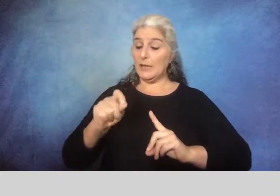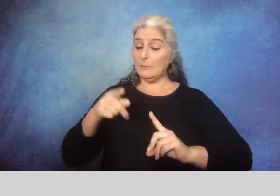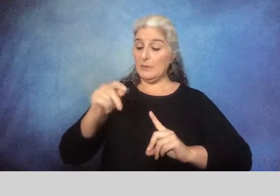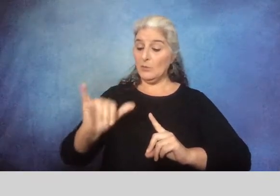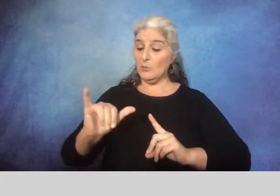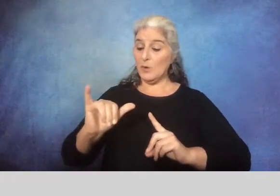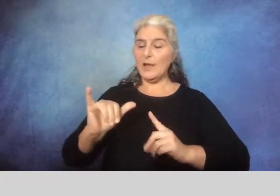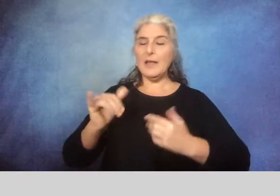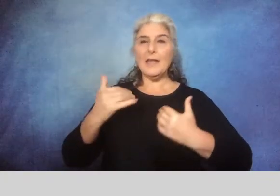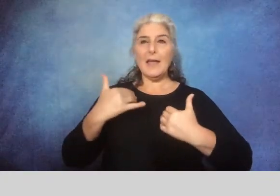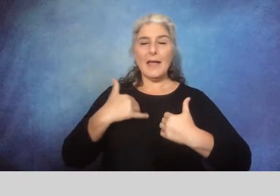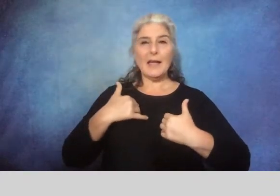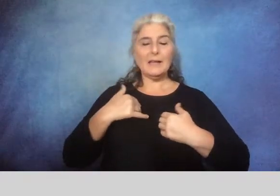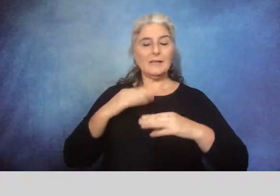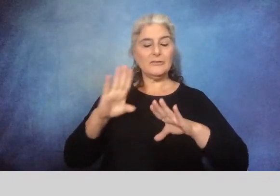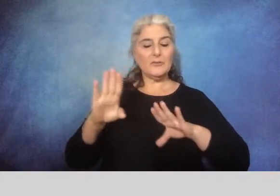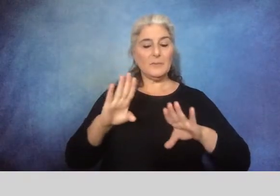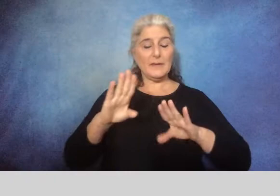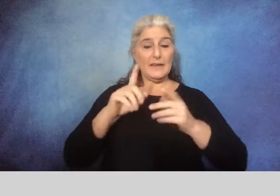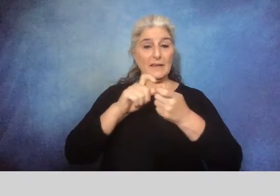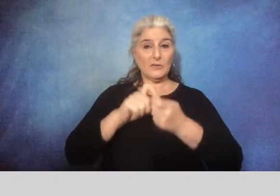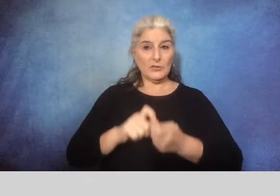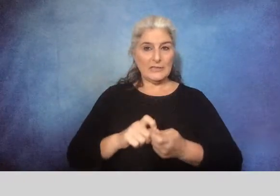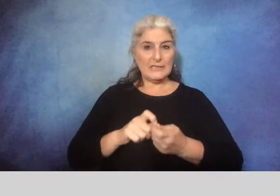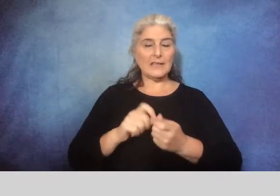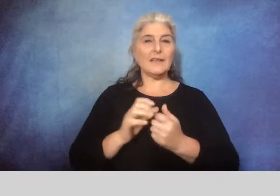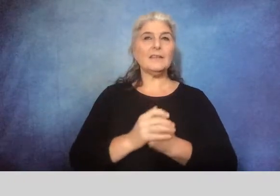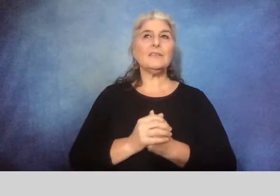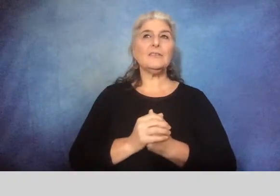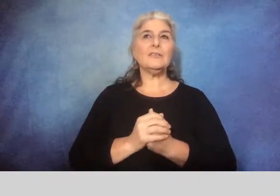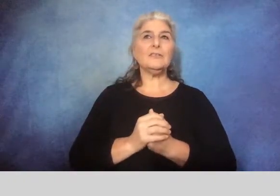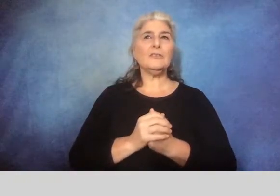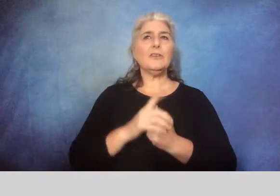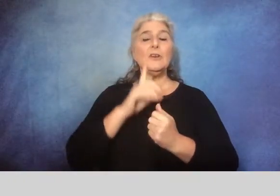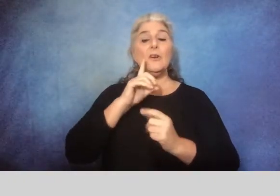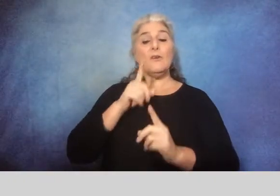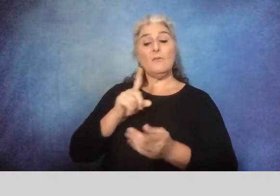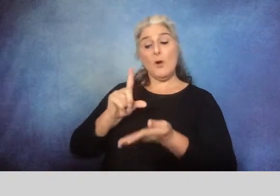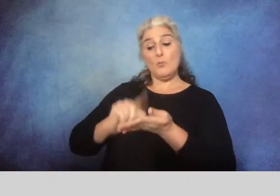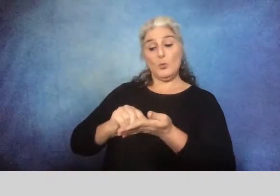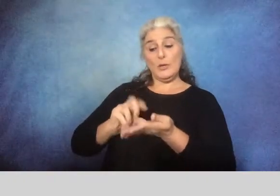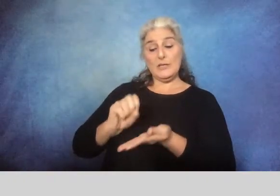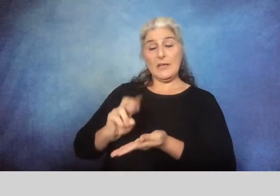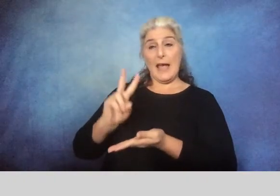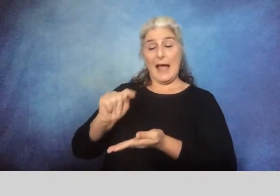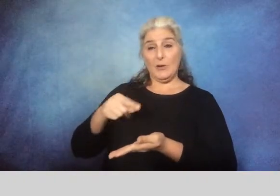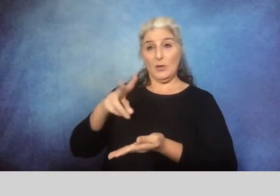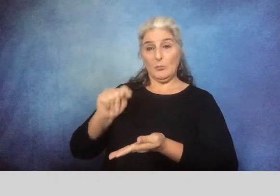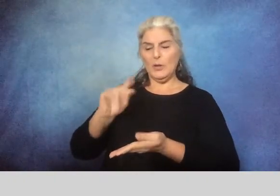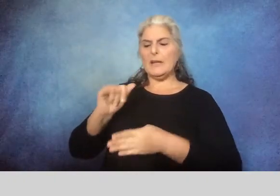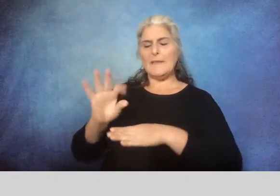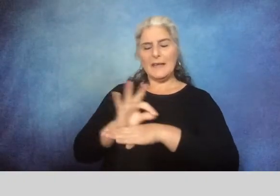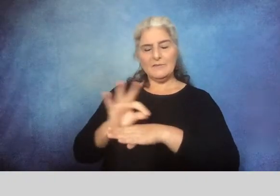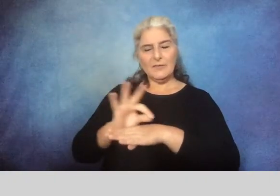the behavior details. print_output is the function which implements how the